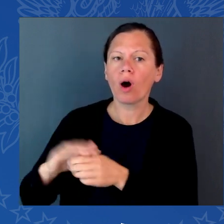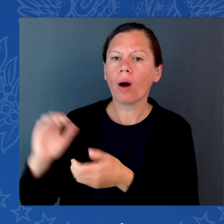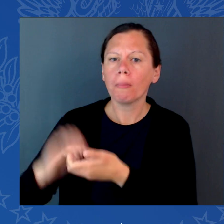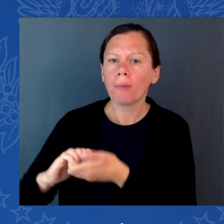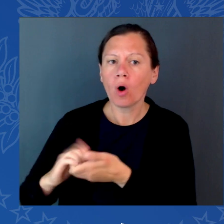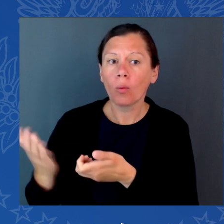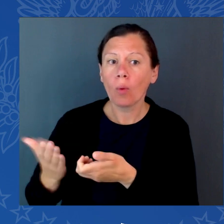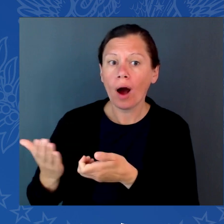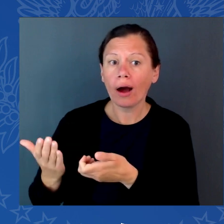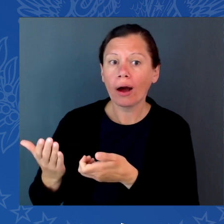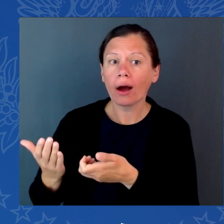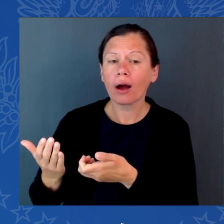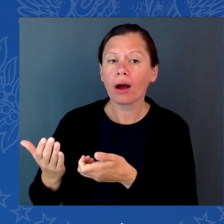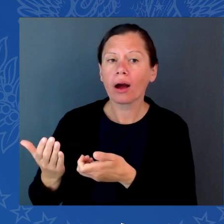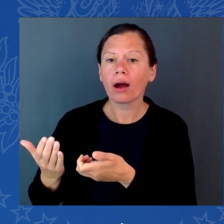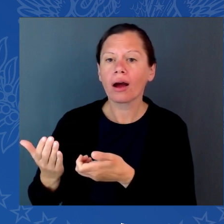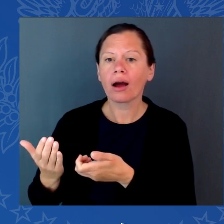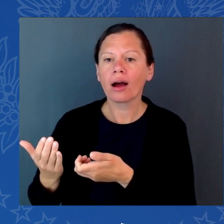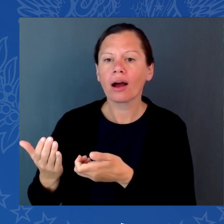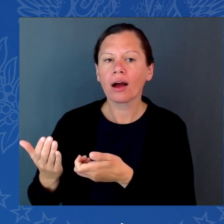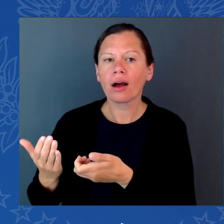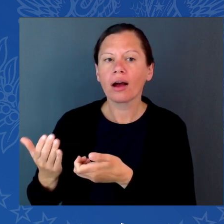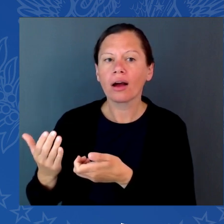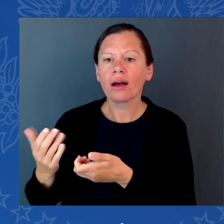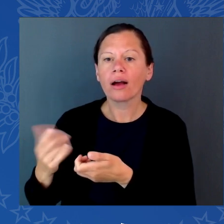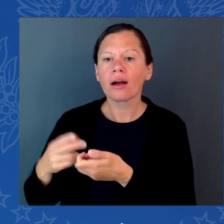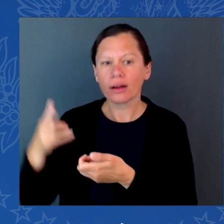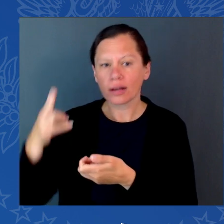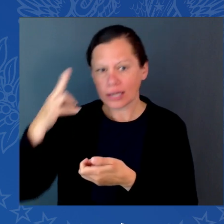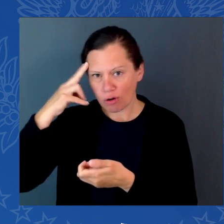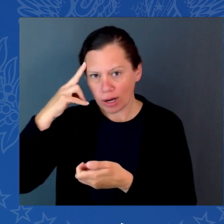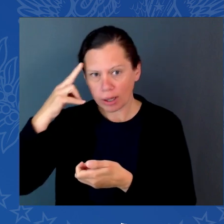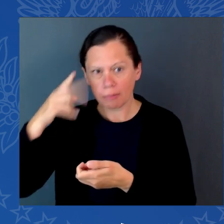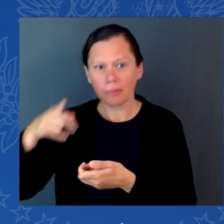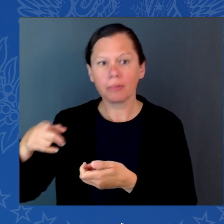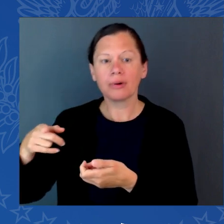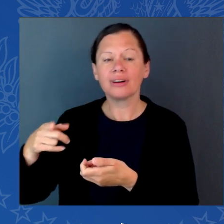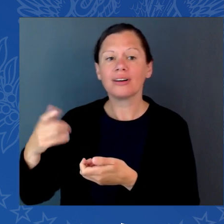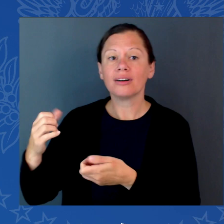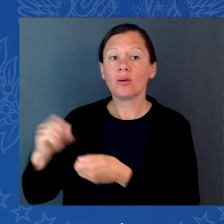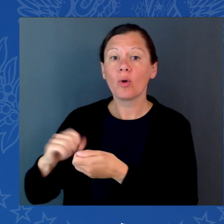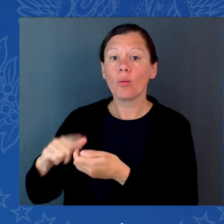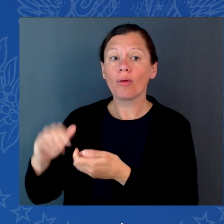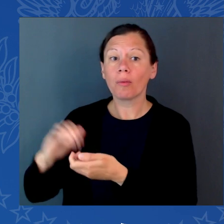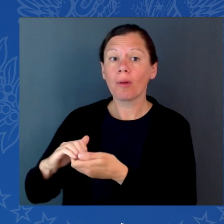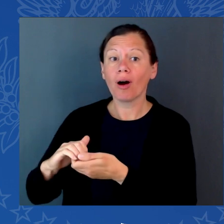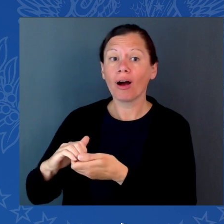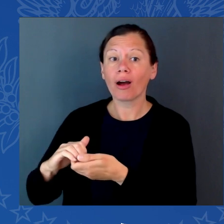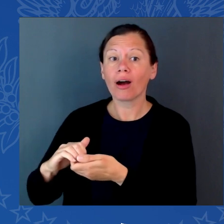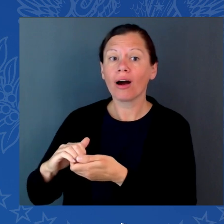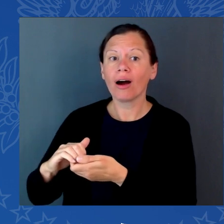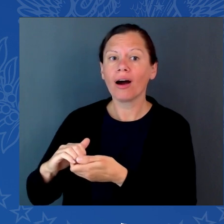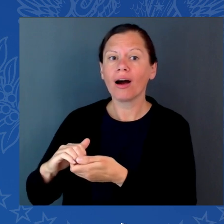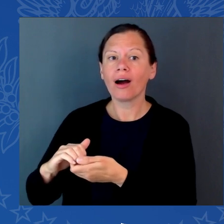That includes a new partner, the European Union. President von der Leyen, thank you for making this very possible.